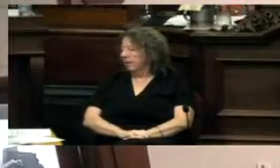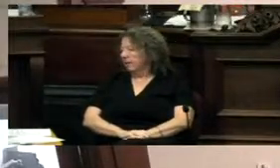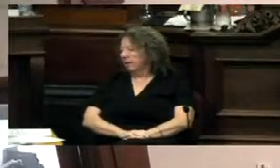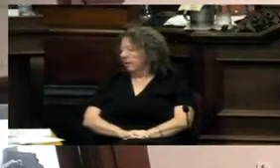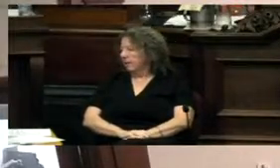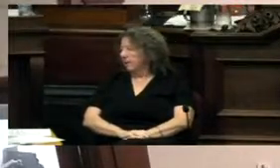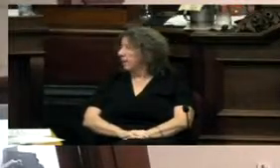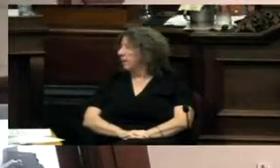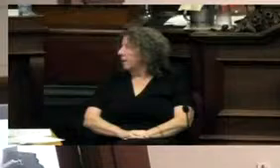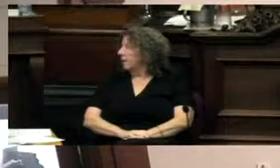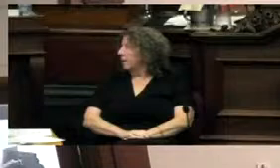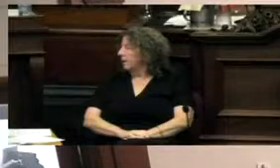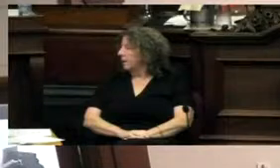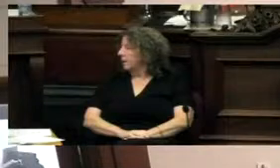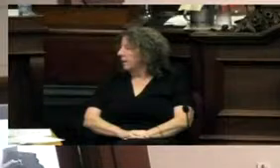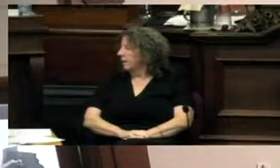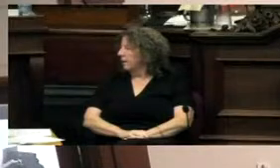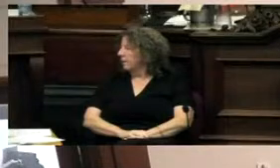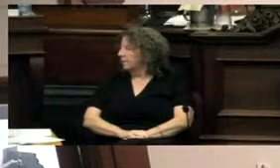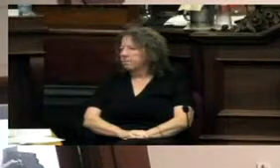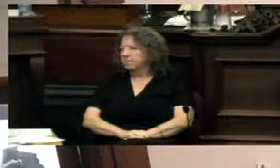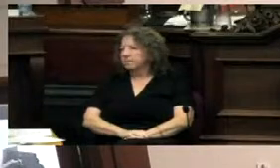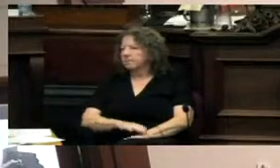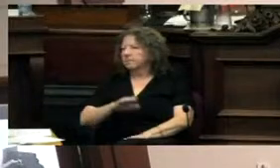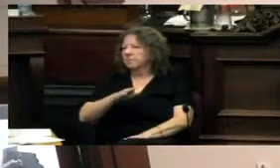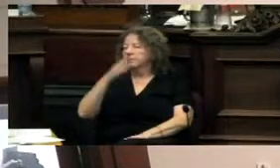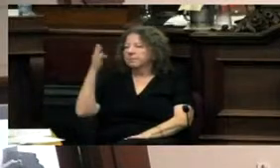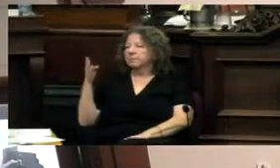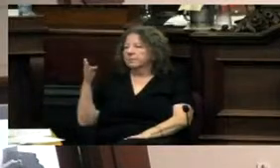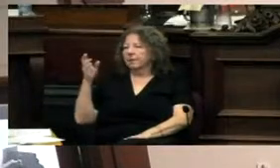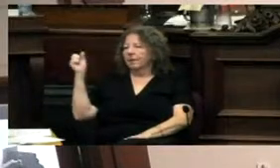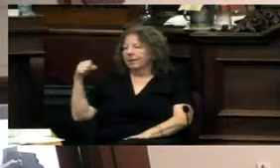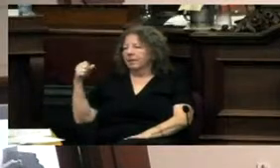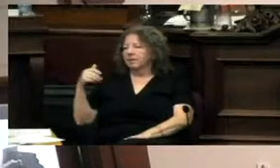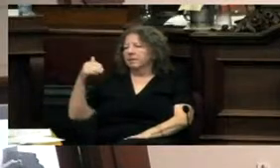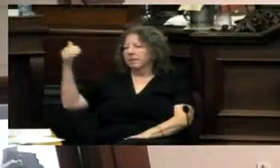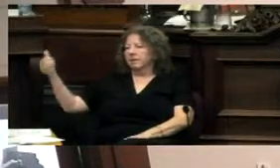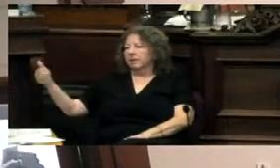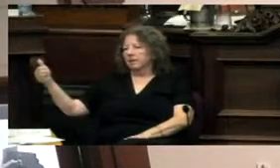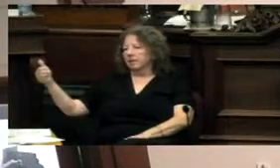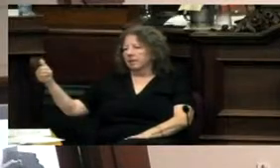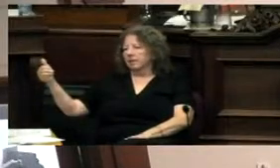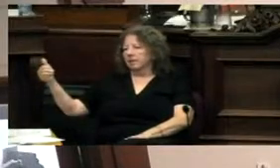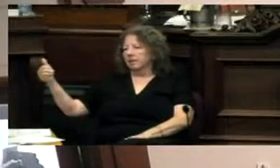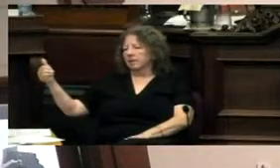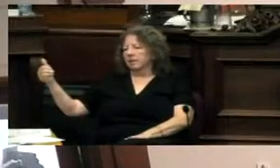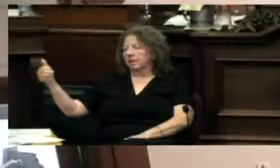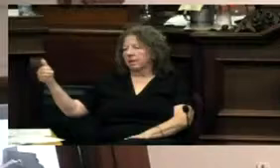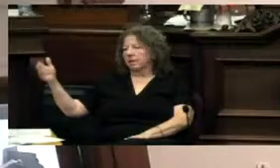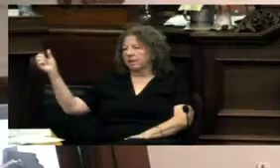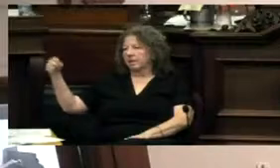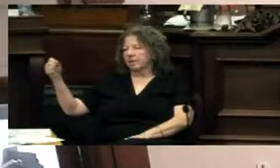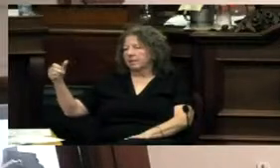writing. All right okay. Thank you. So I will be supporting it I appreciate everyone's input. Thank you. So yes okay. Thank